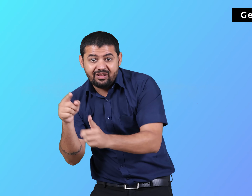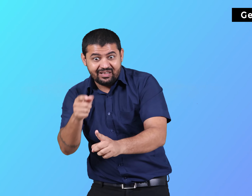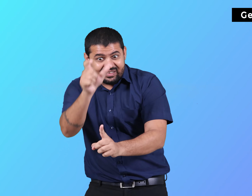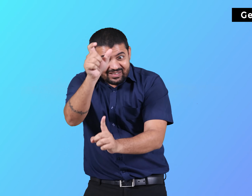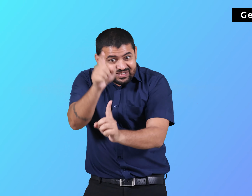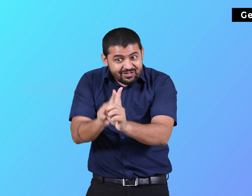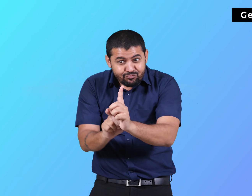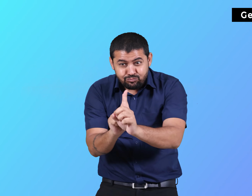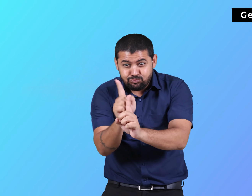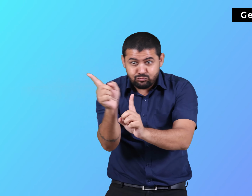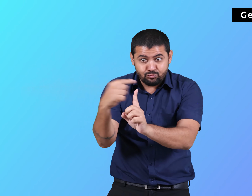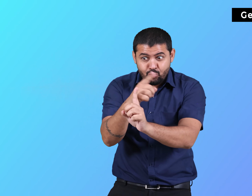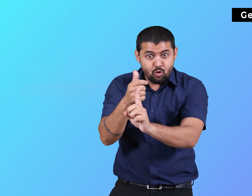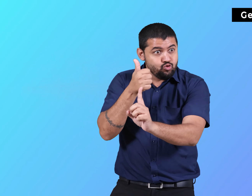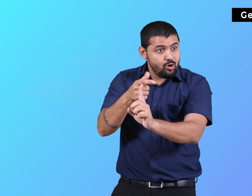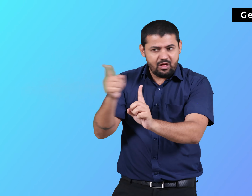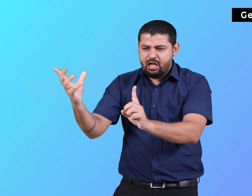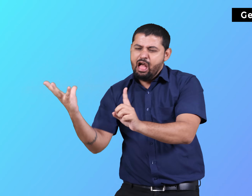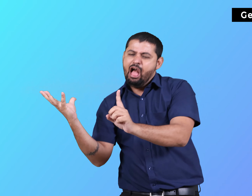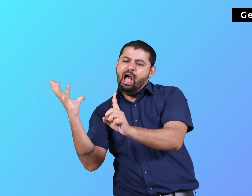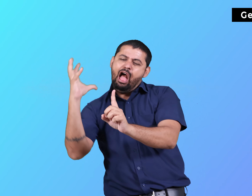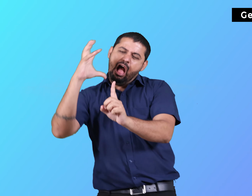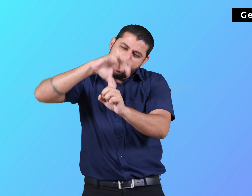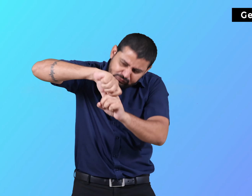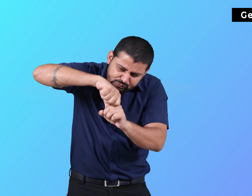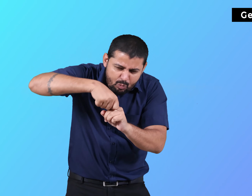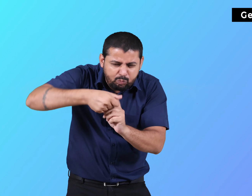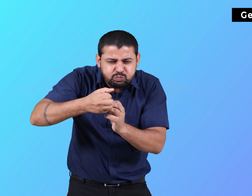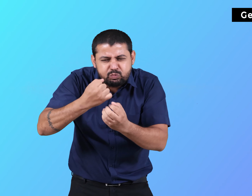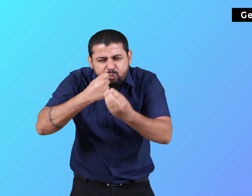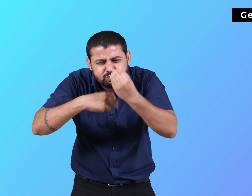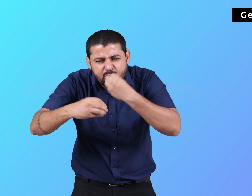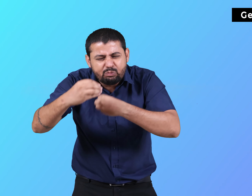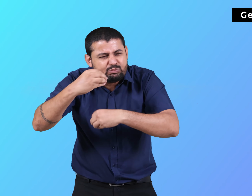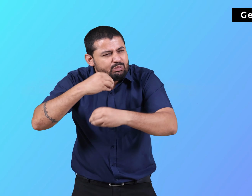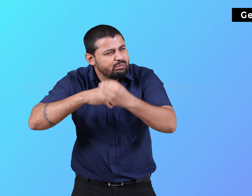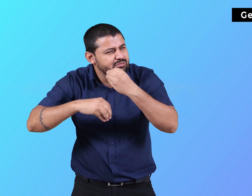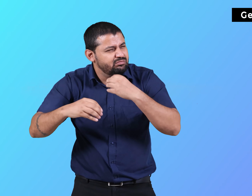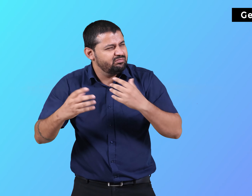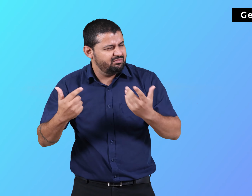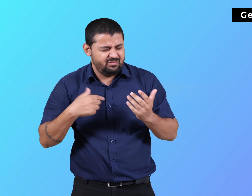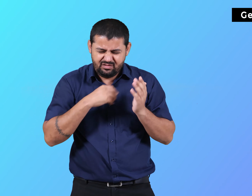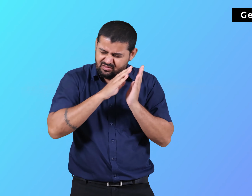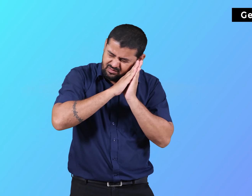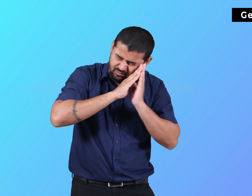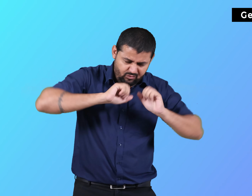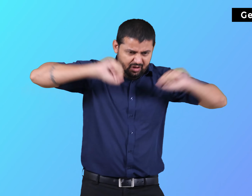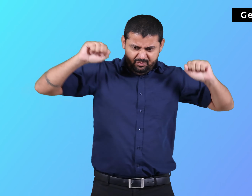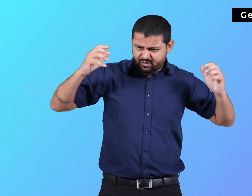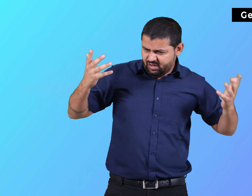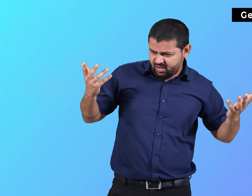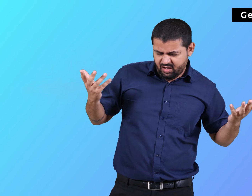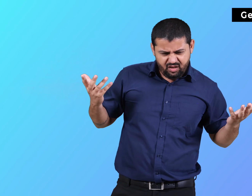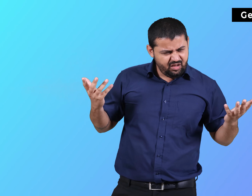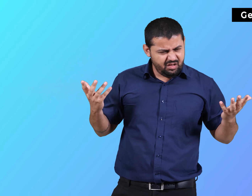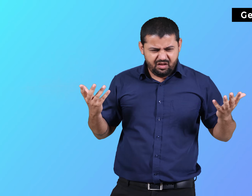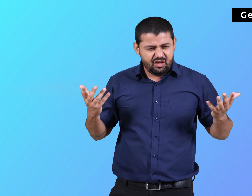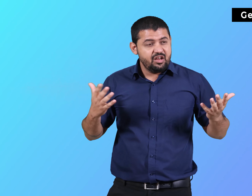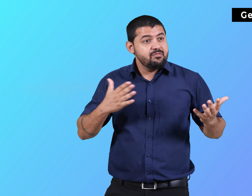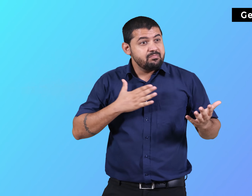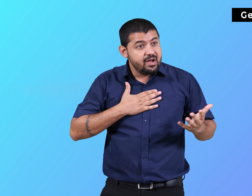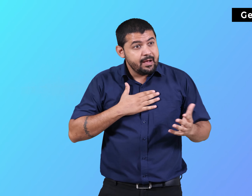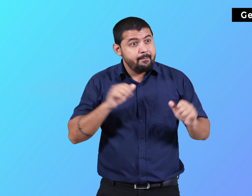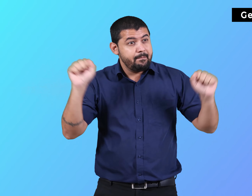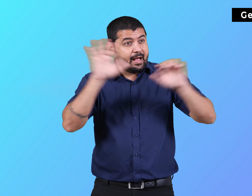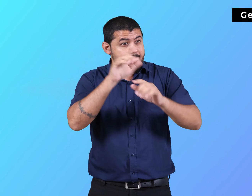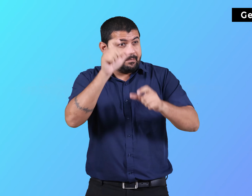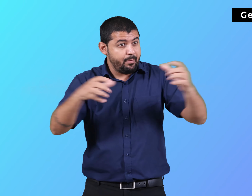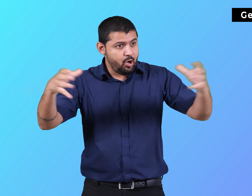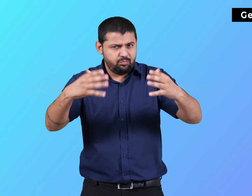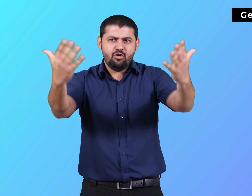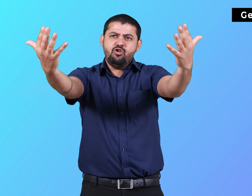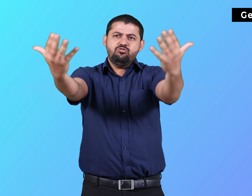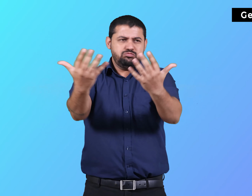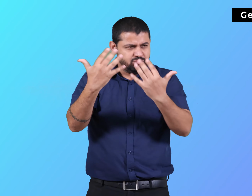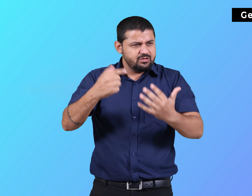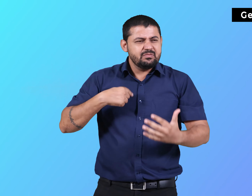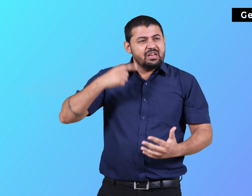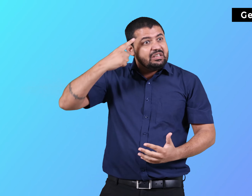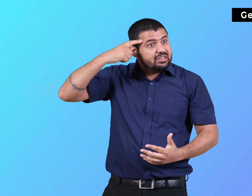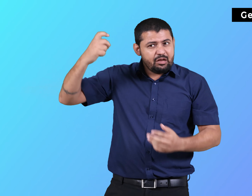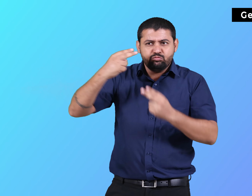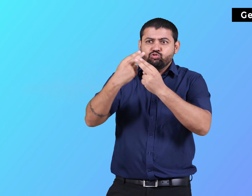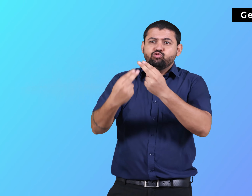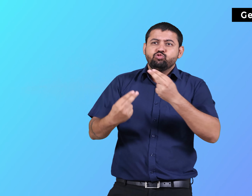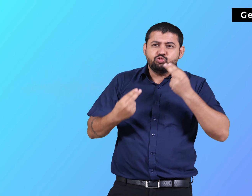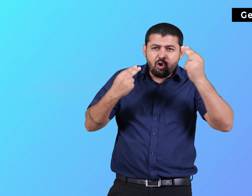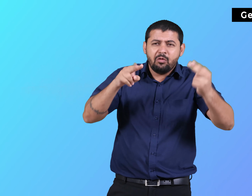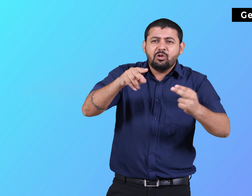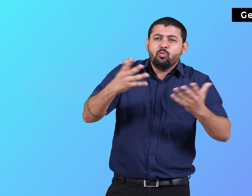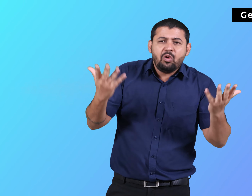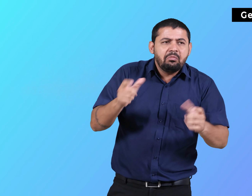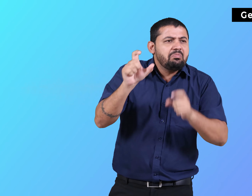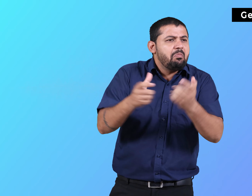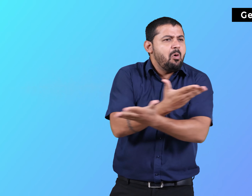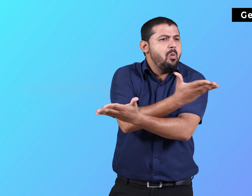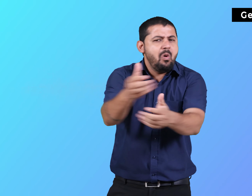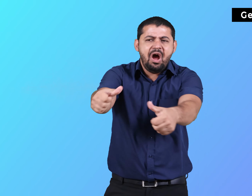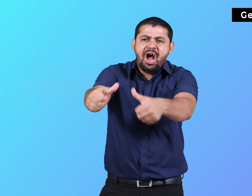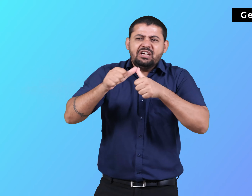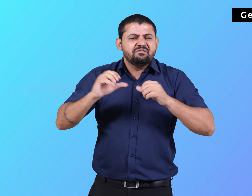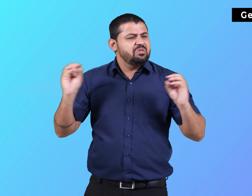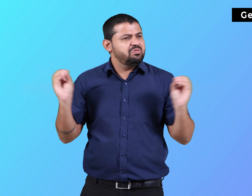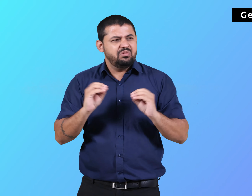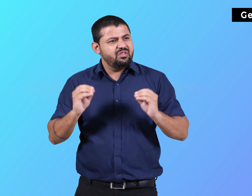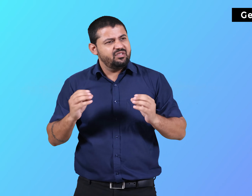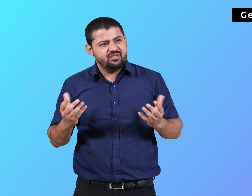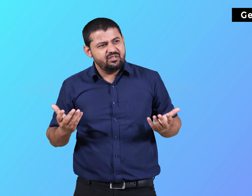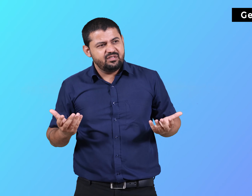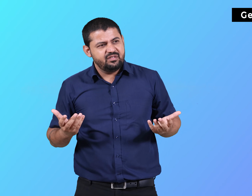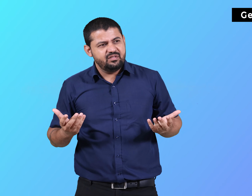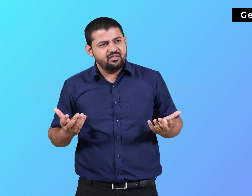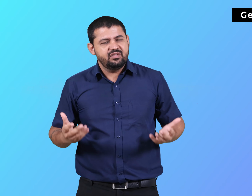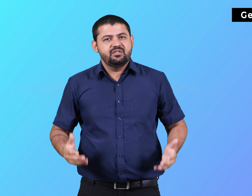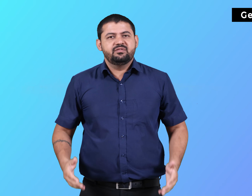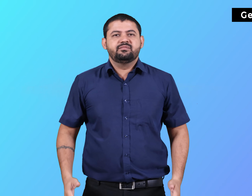Then the thin heads of grain ate the seven good heads. I told these dreams to my magicians, but no one could tell me what they mean.”